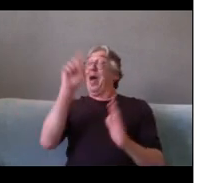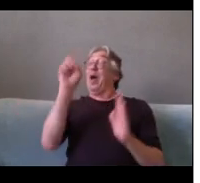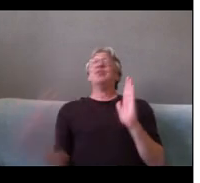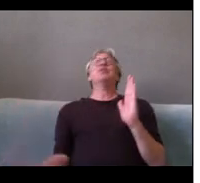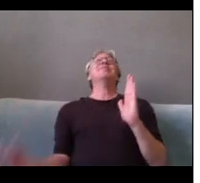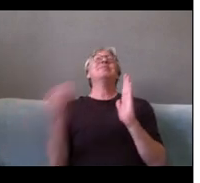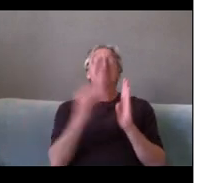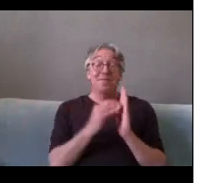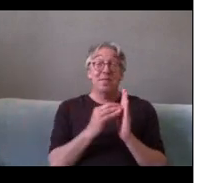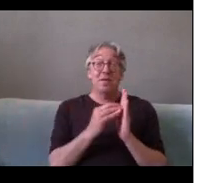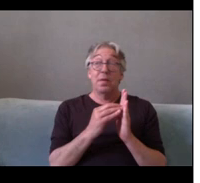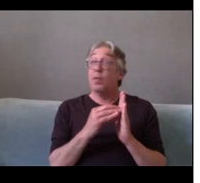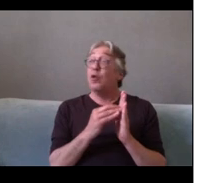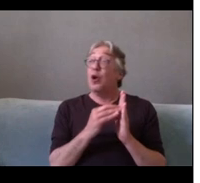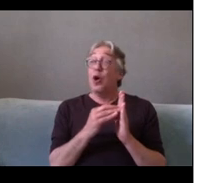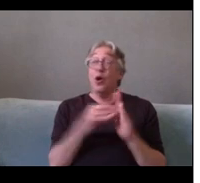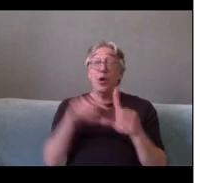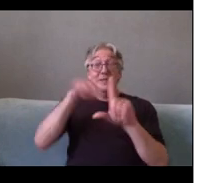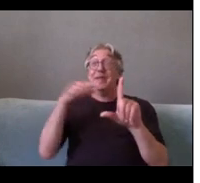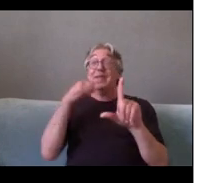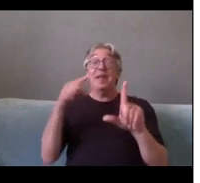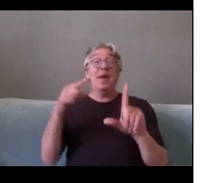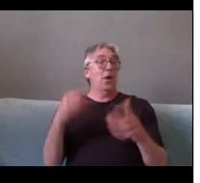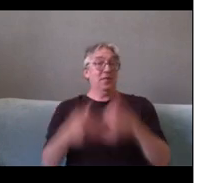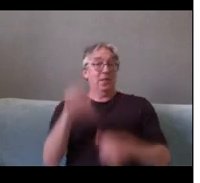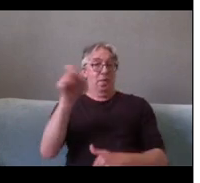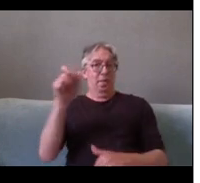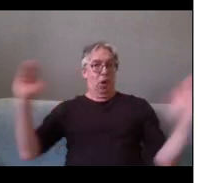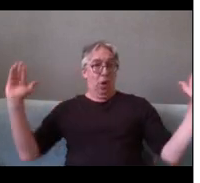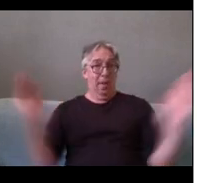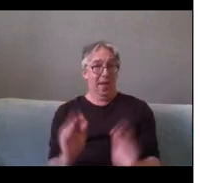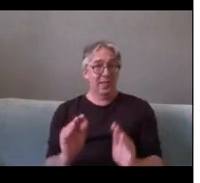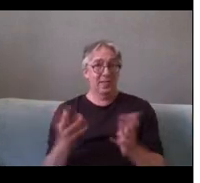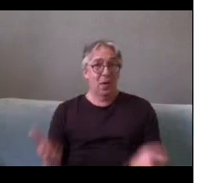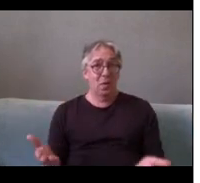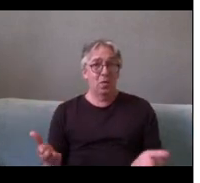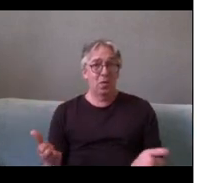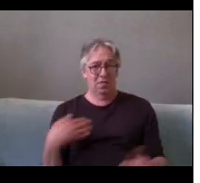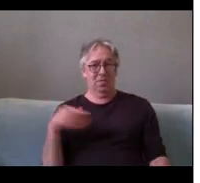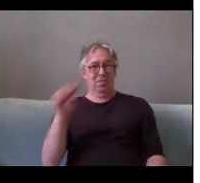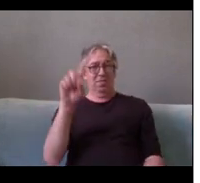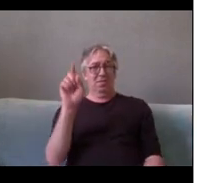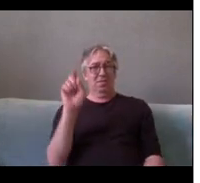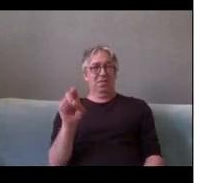They also say, because you asked, there was a question around attitude.